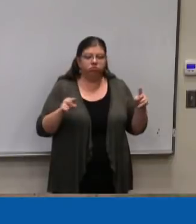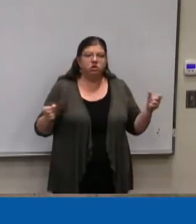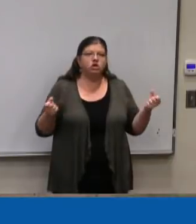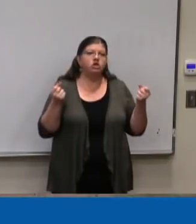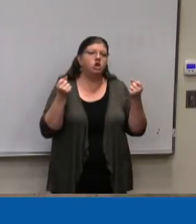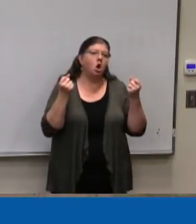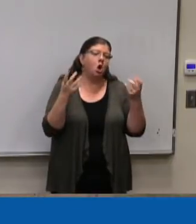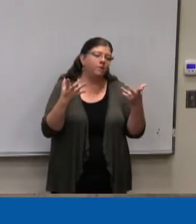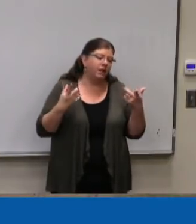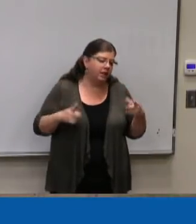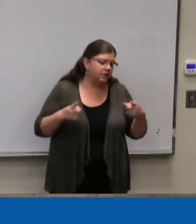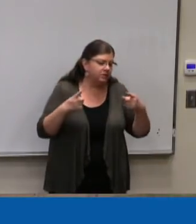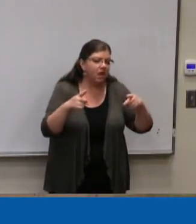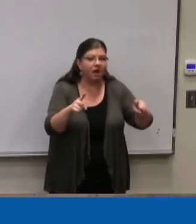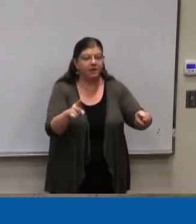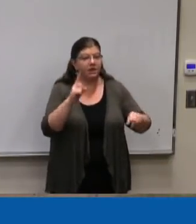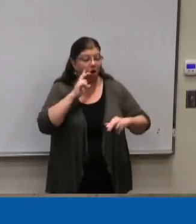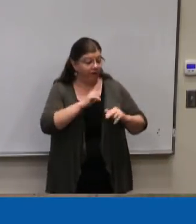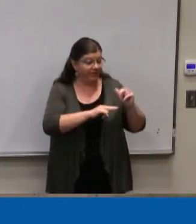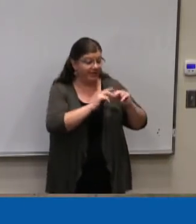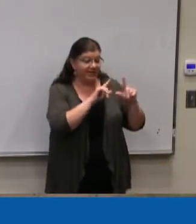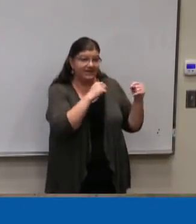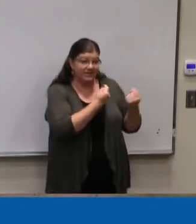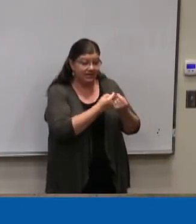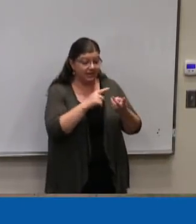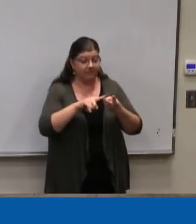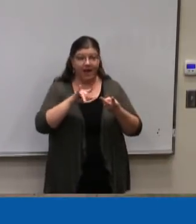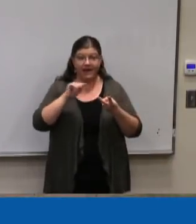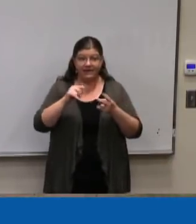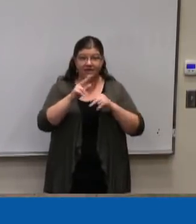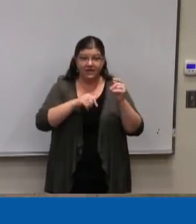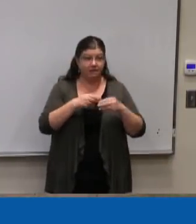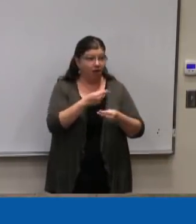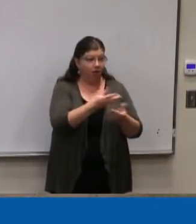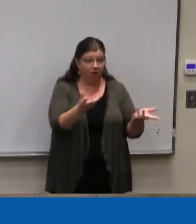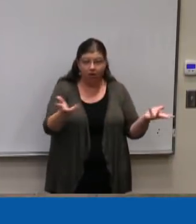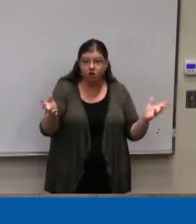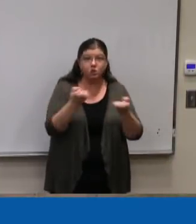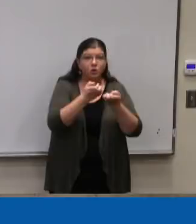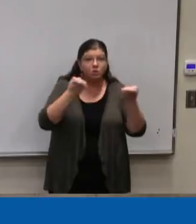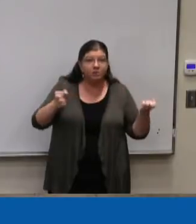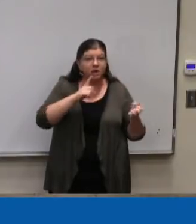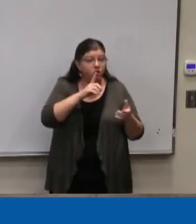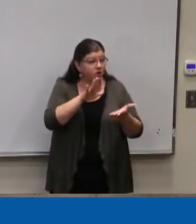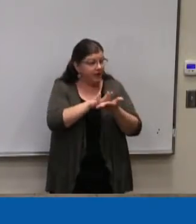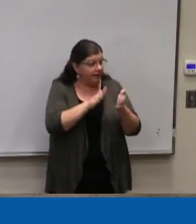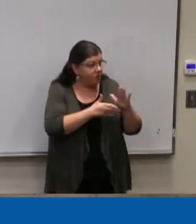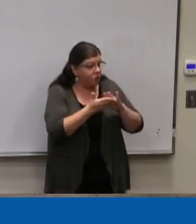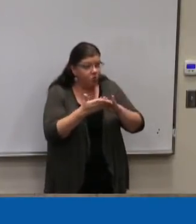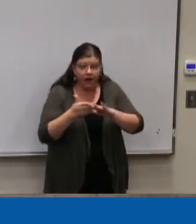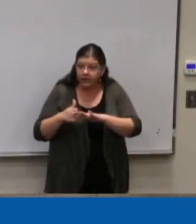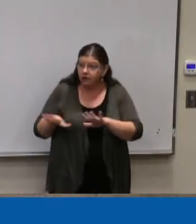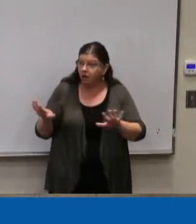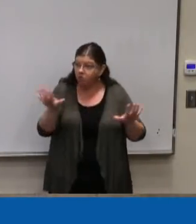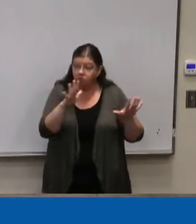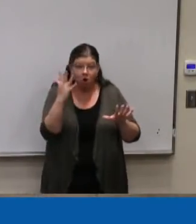Our facilities team and our IT team are distributing equipment and making sure the campus is running and looking nice.